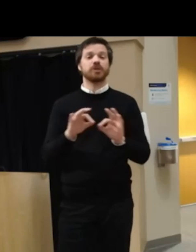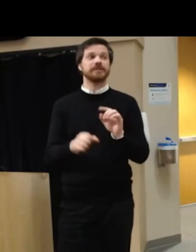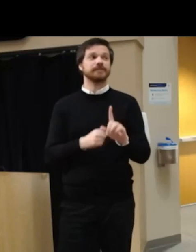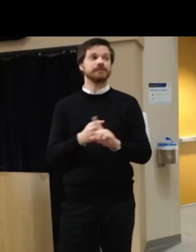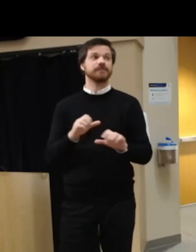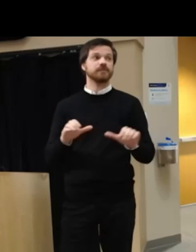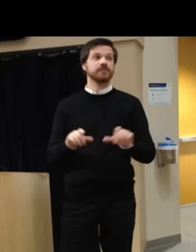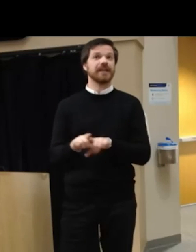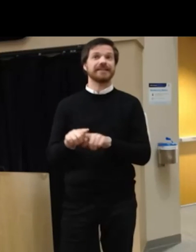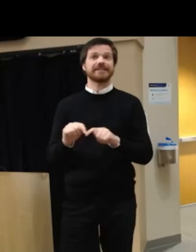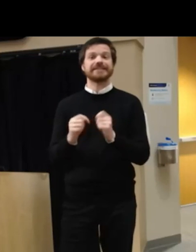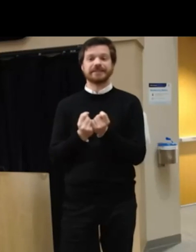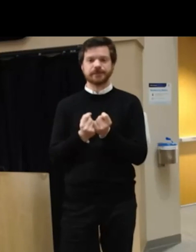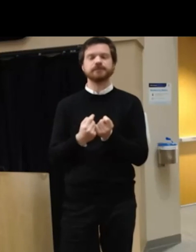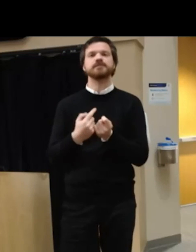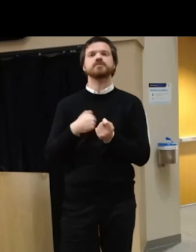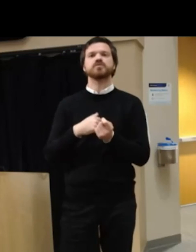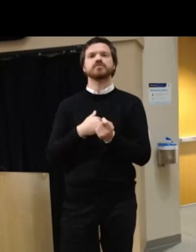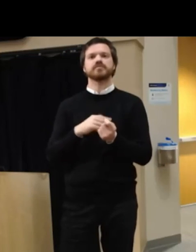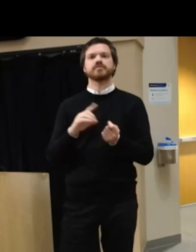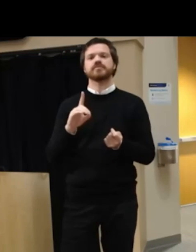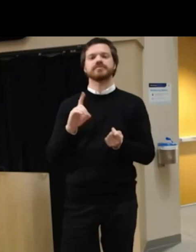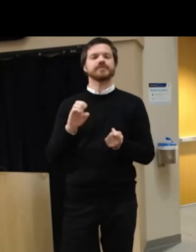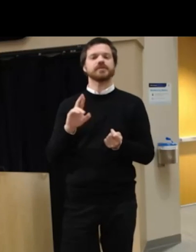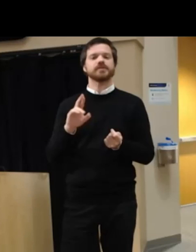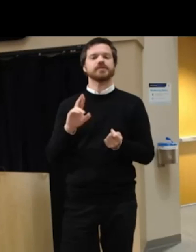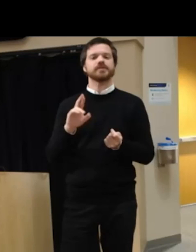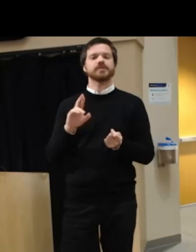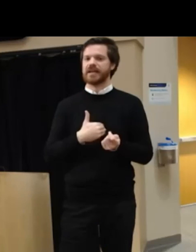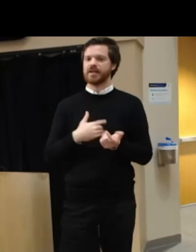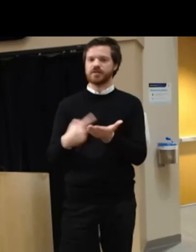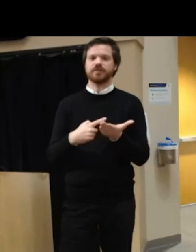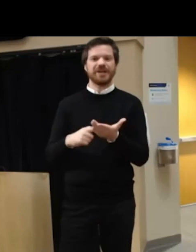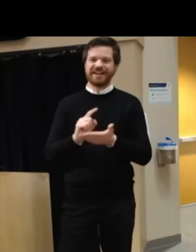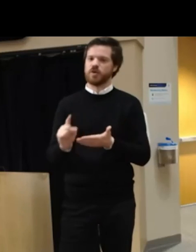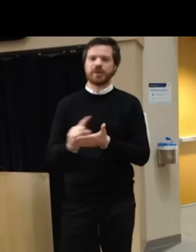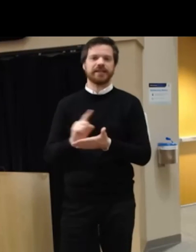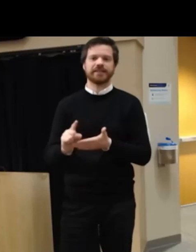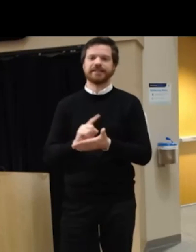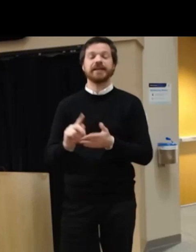a team is we debrief our debriefs reflexively every week um and people come to rely on that